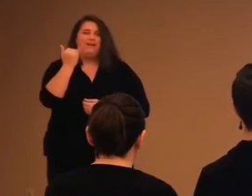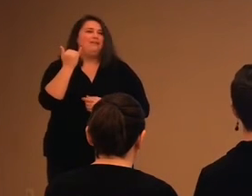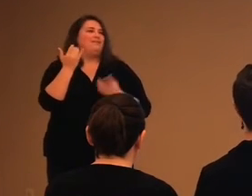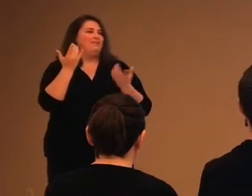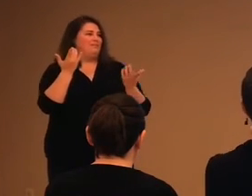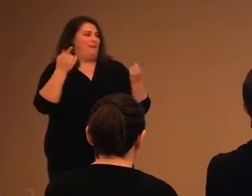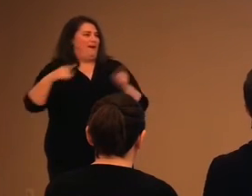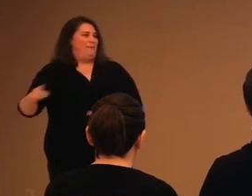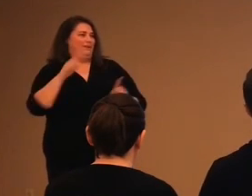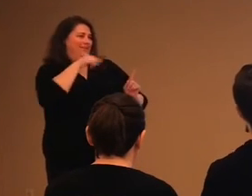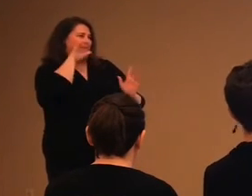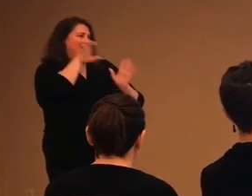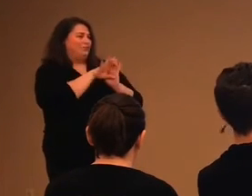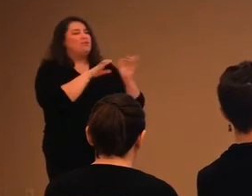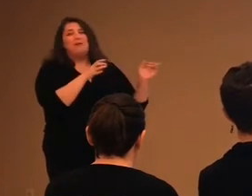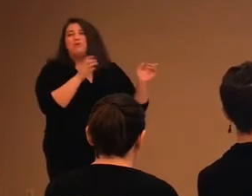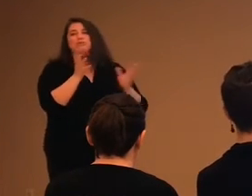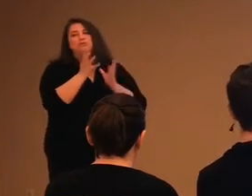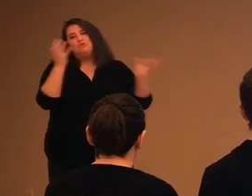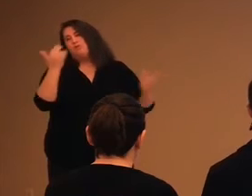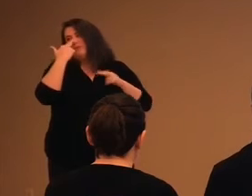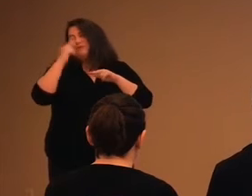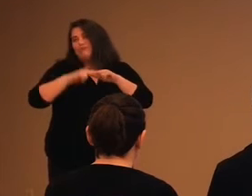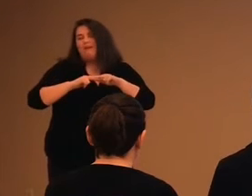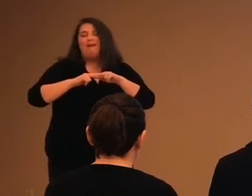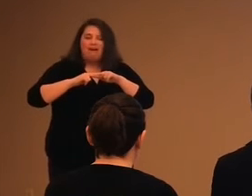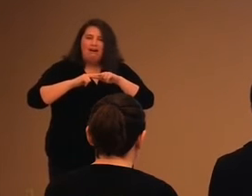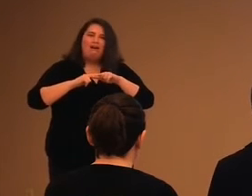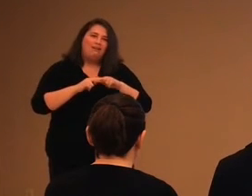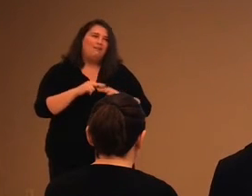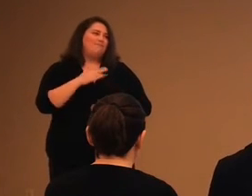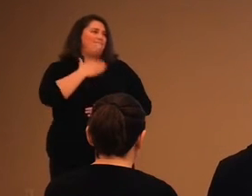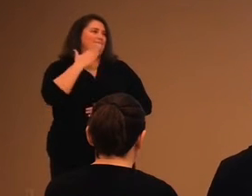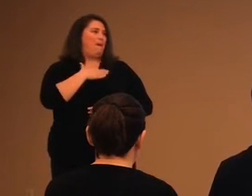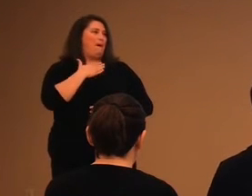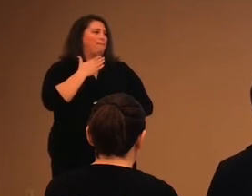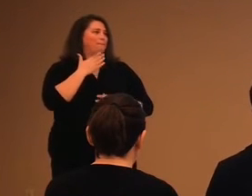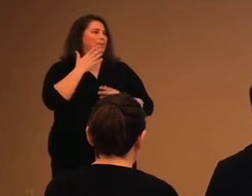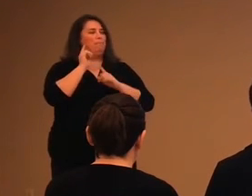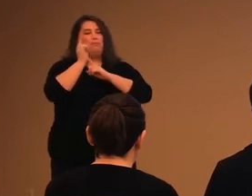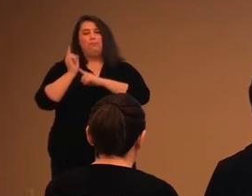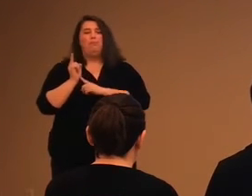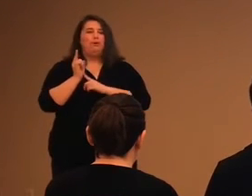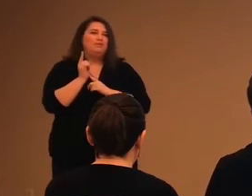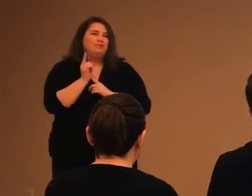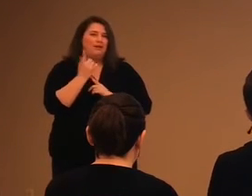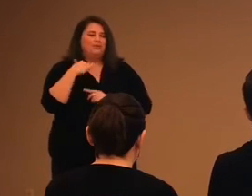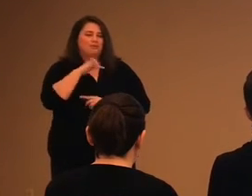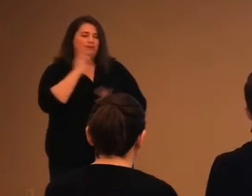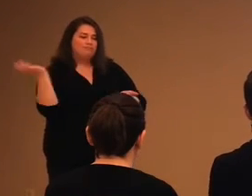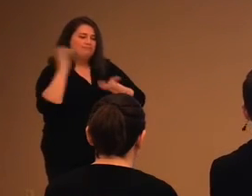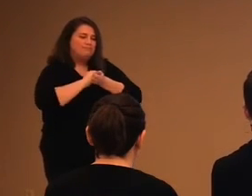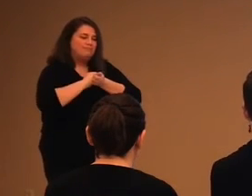We had a lot of fun. There was a lot of joyful moments as we had solutions and made new friends within the community I